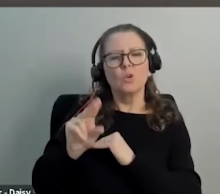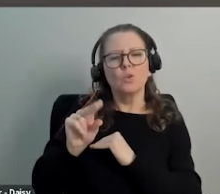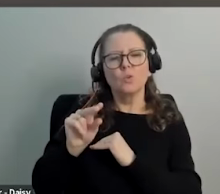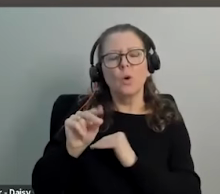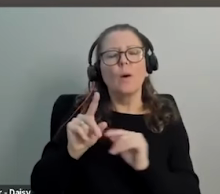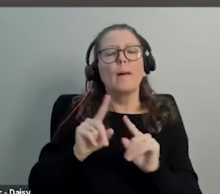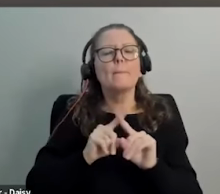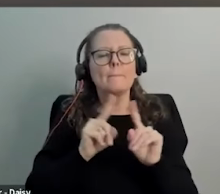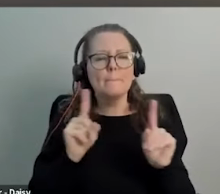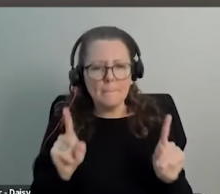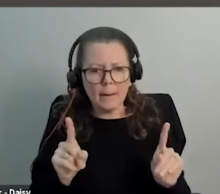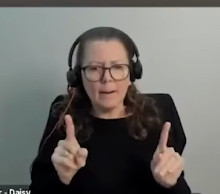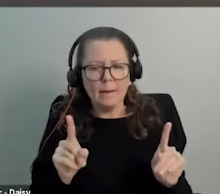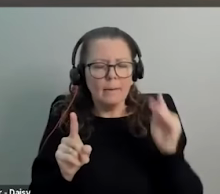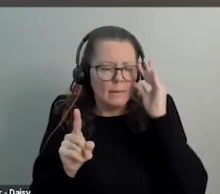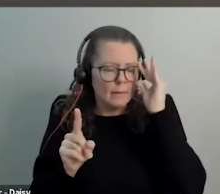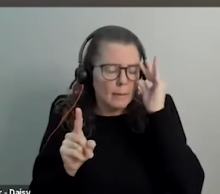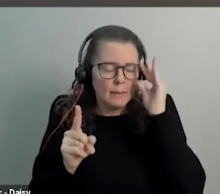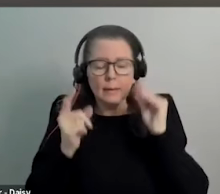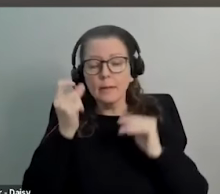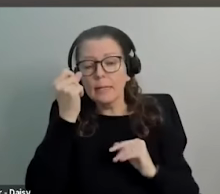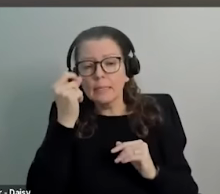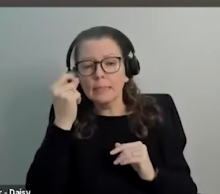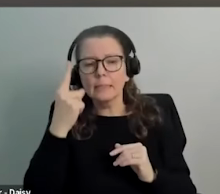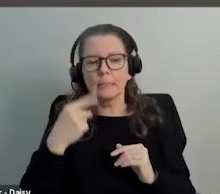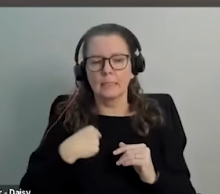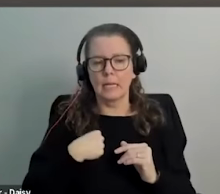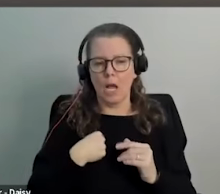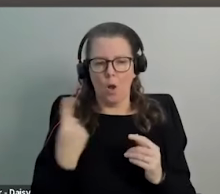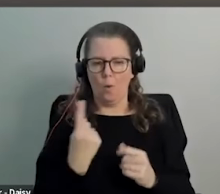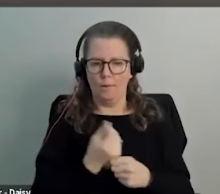I do try to embed accessibility